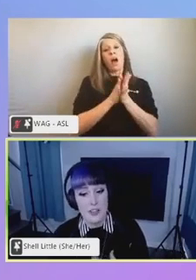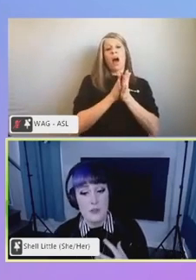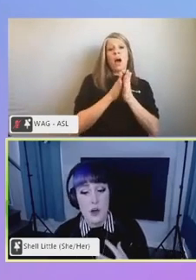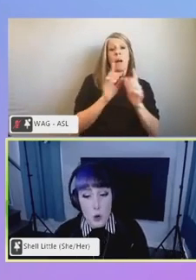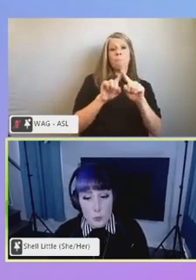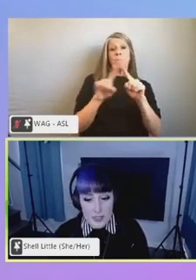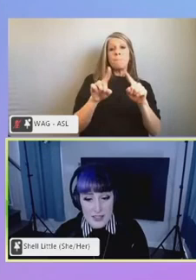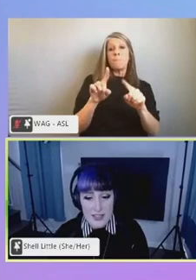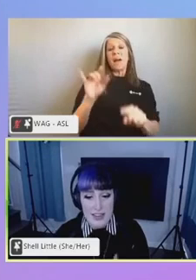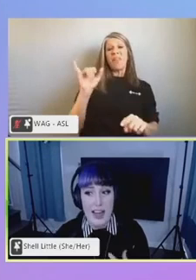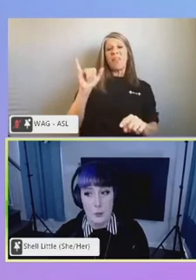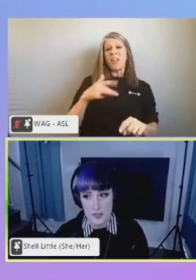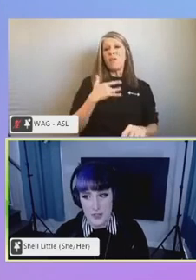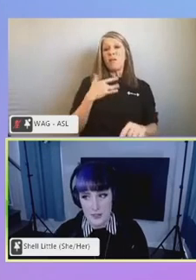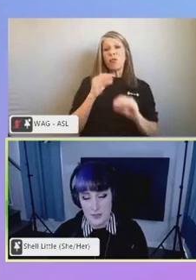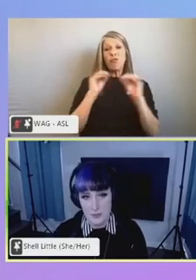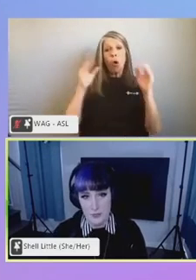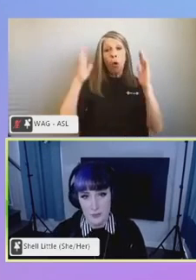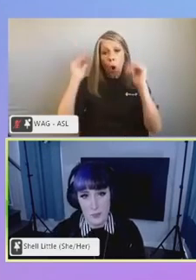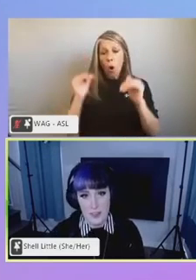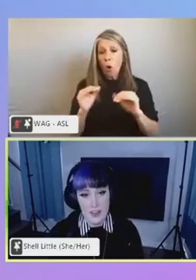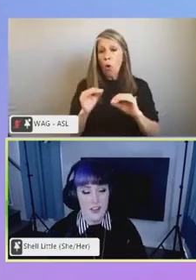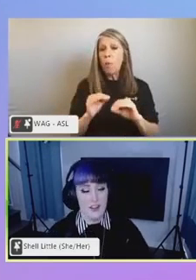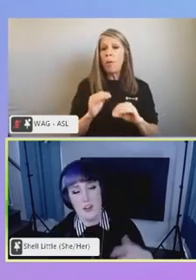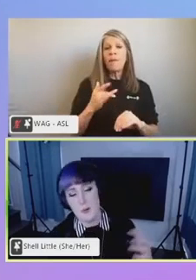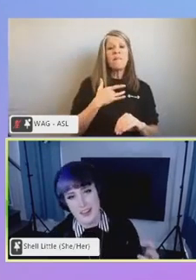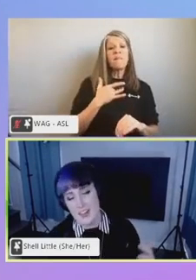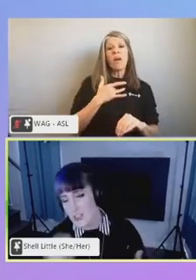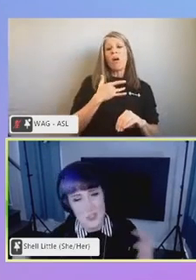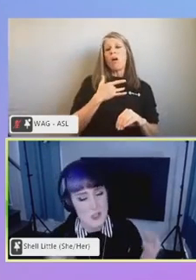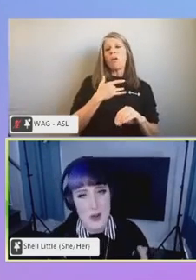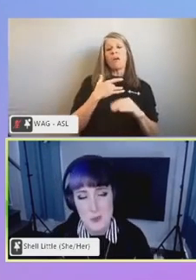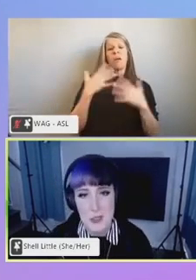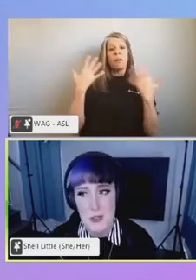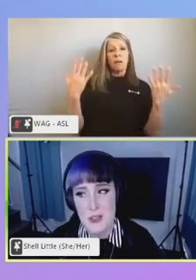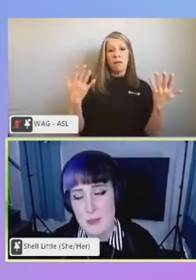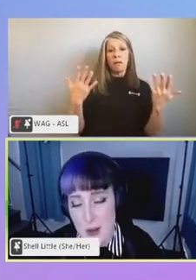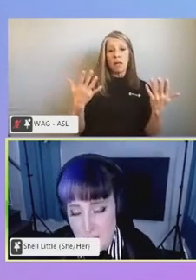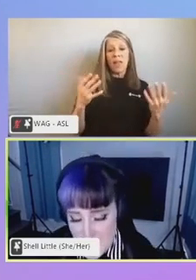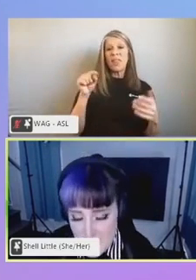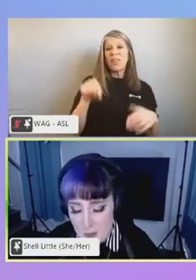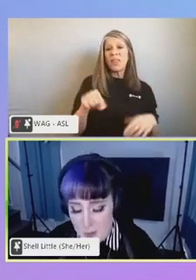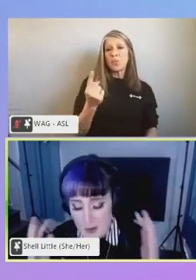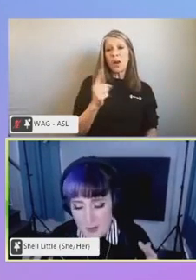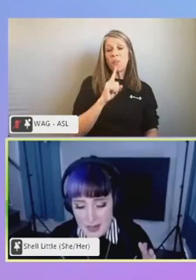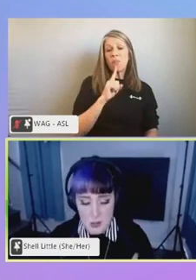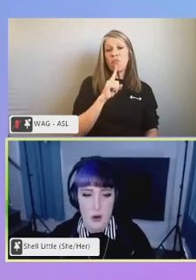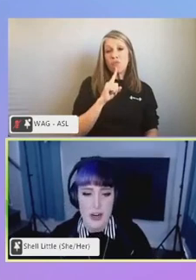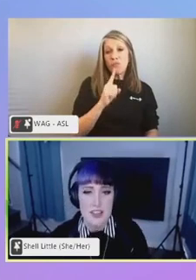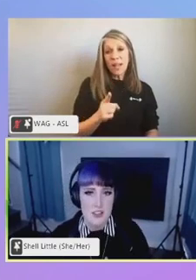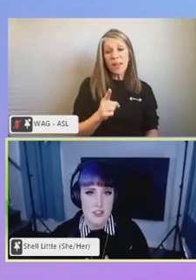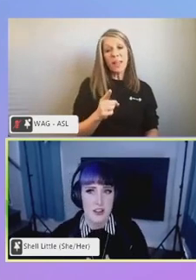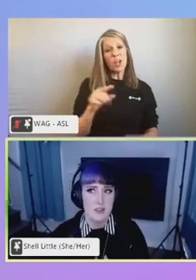lack of purpose and innovation. Up and finally, stress feelings of relentlessness and urgency, the burnout is a feeling of hopelessness and helplessness.